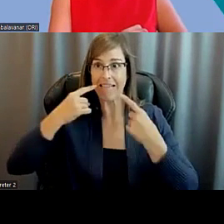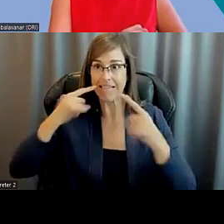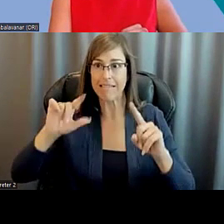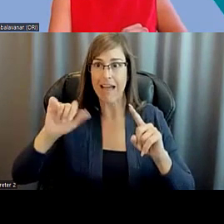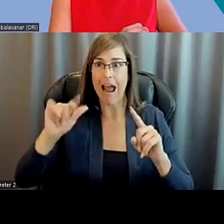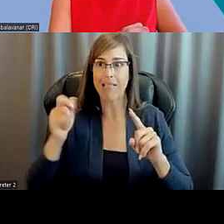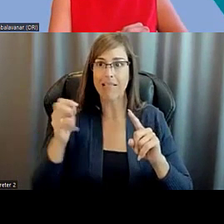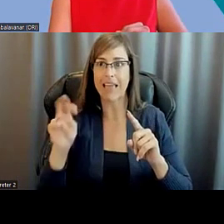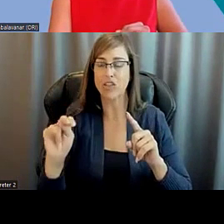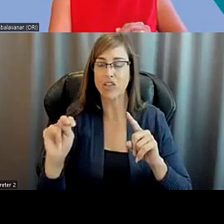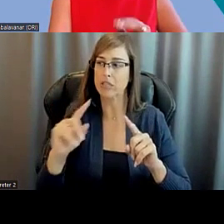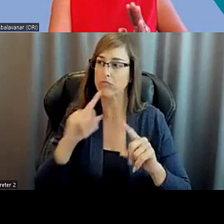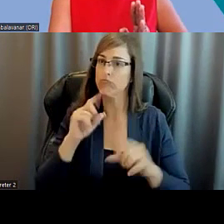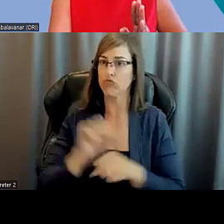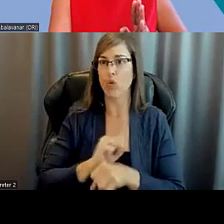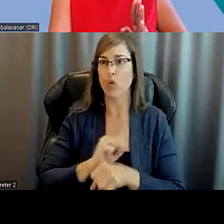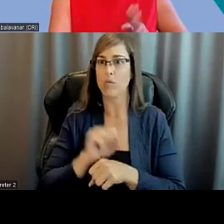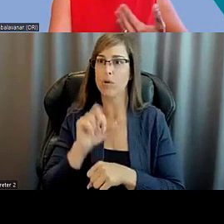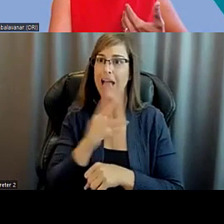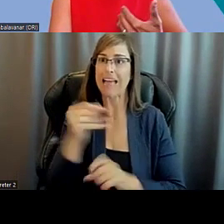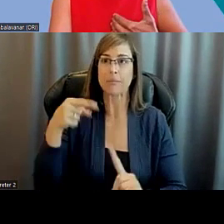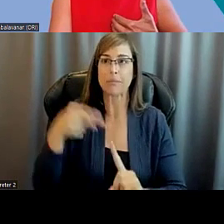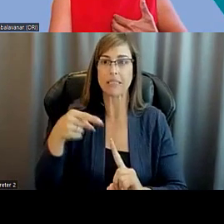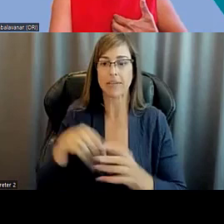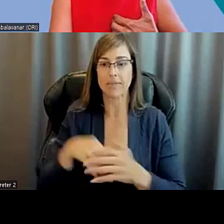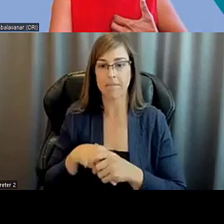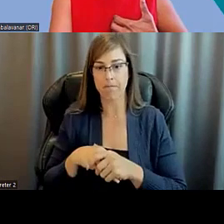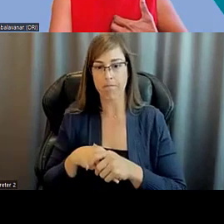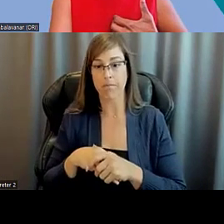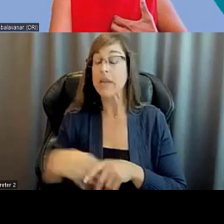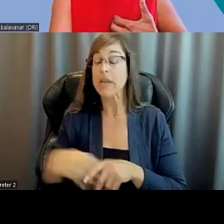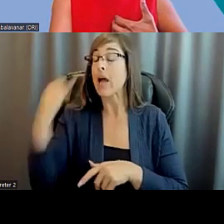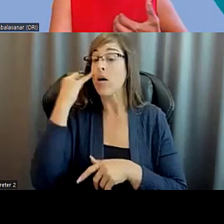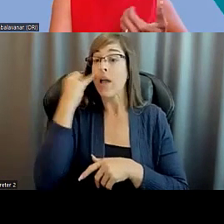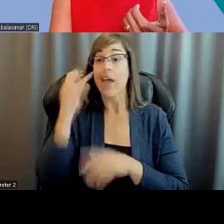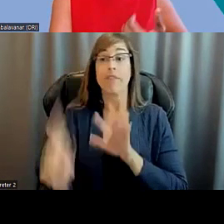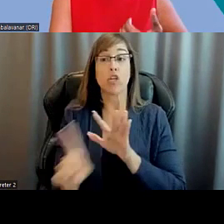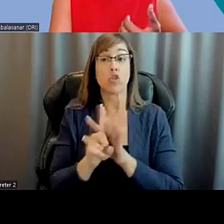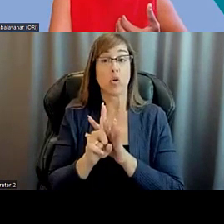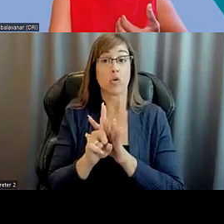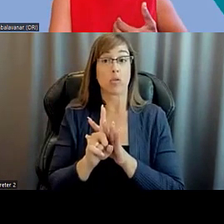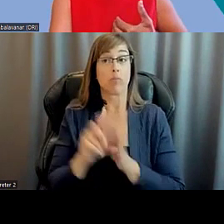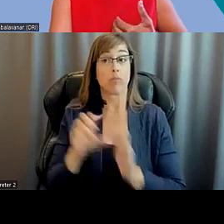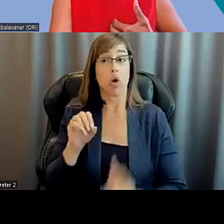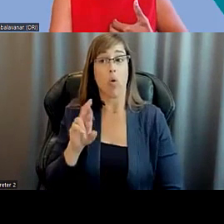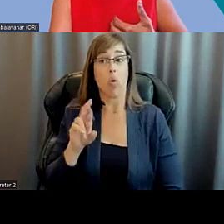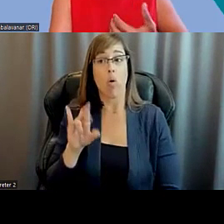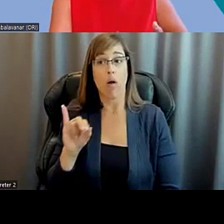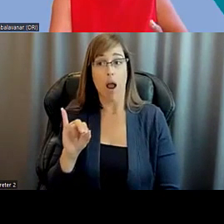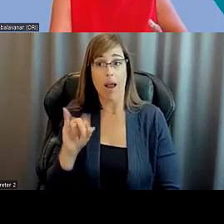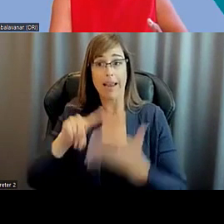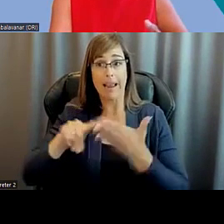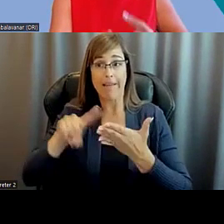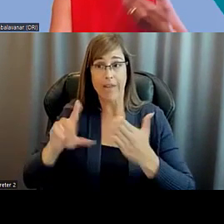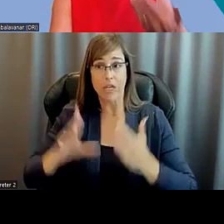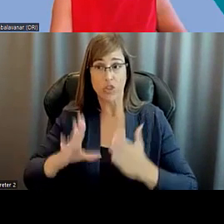and if it comes to us, ORI investigators will do the initial assessment